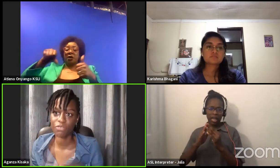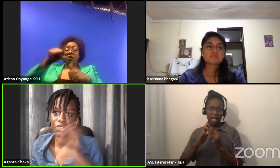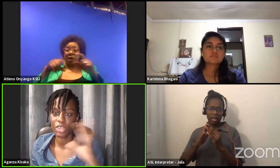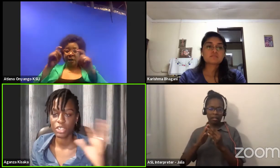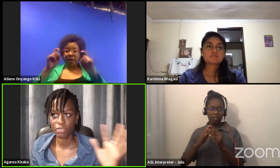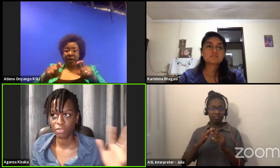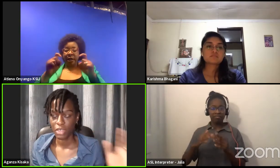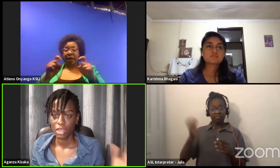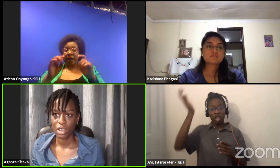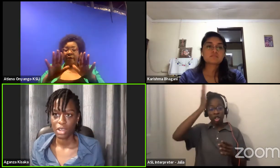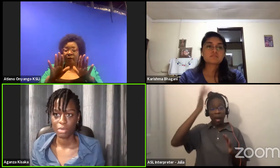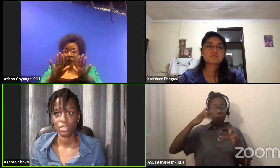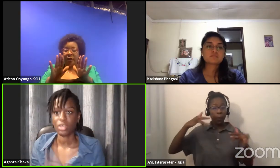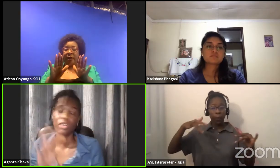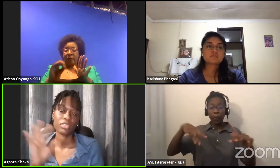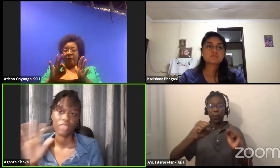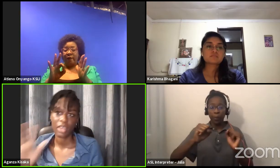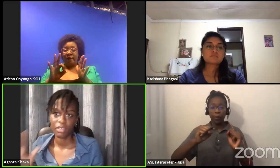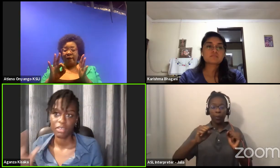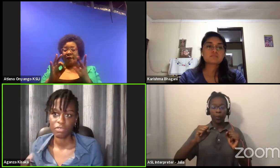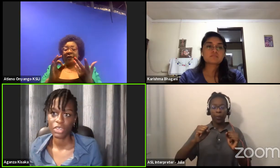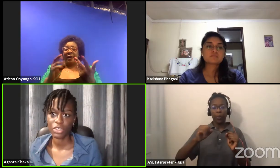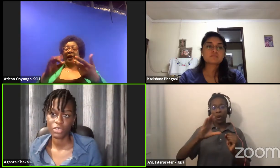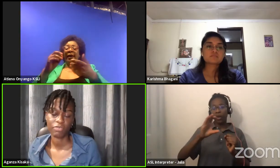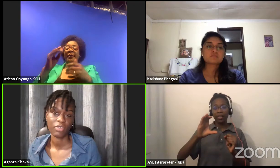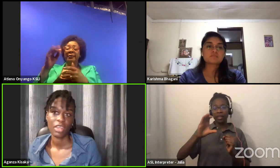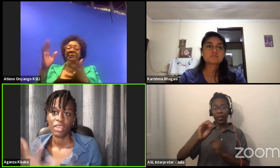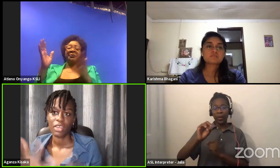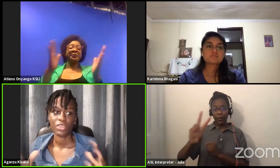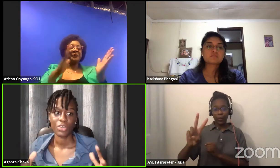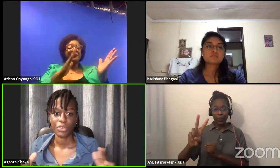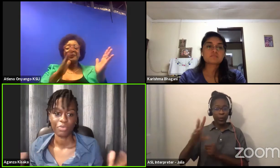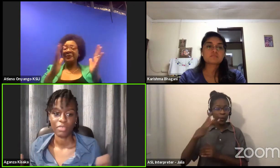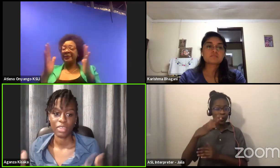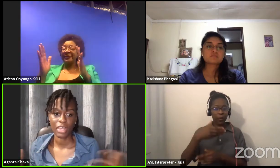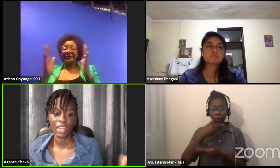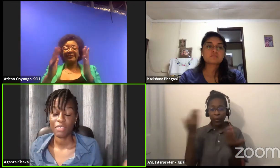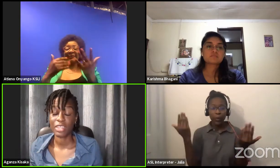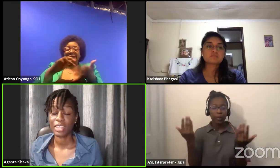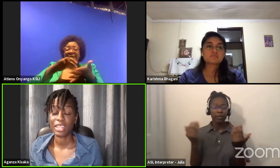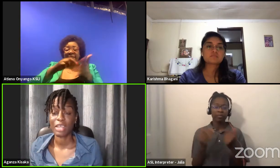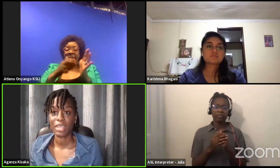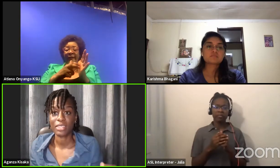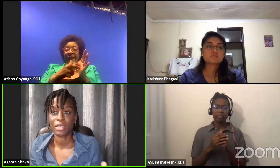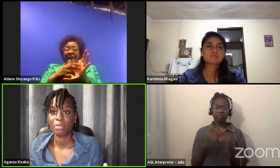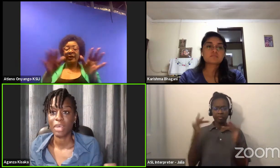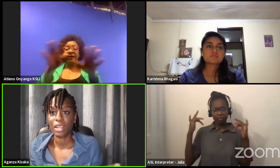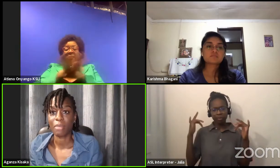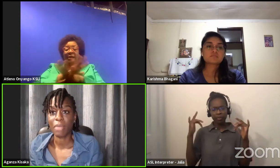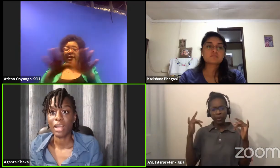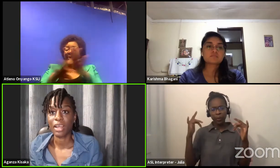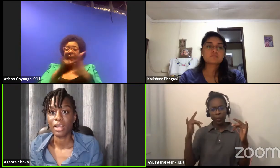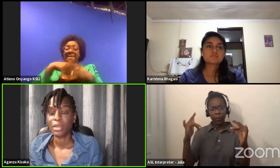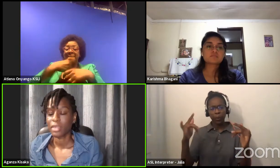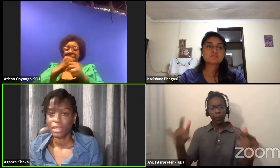void of carbon dioxide, void of, you know, everything that makes Kampala Kampala,